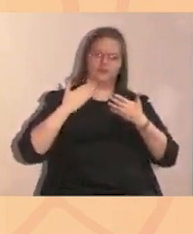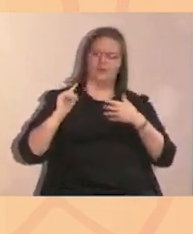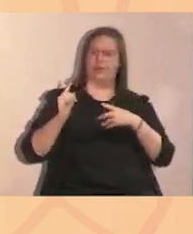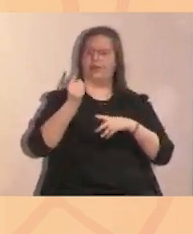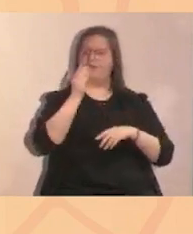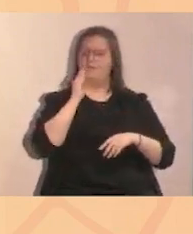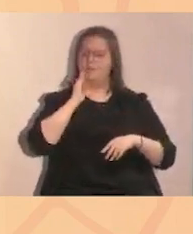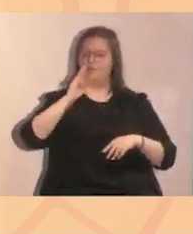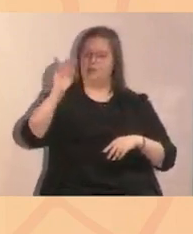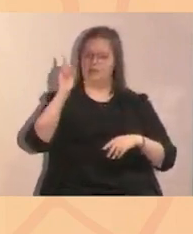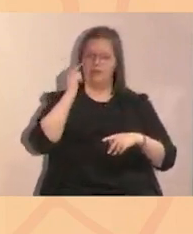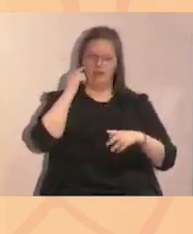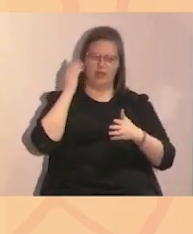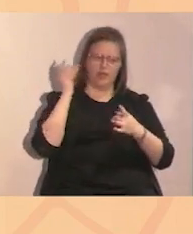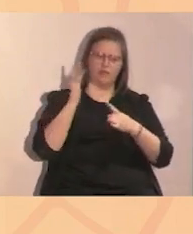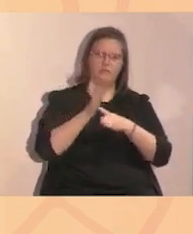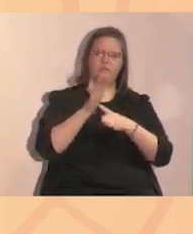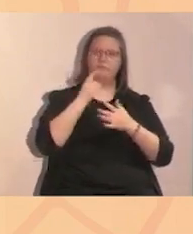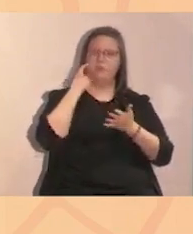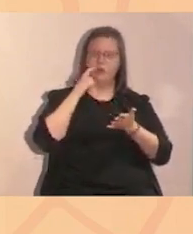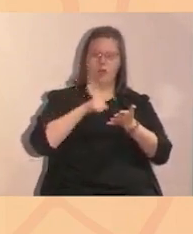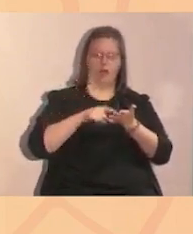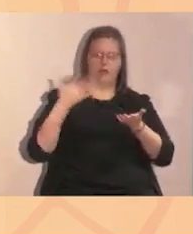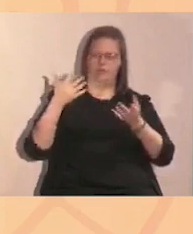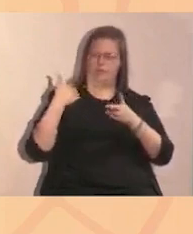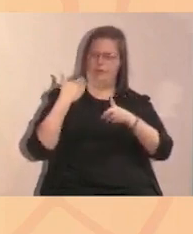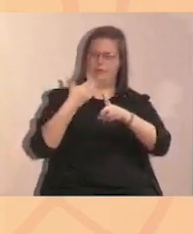I think it's really important to acknowledge where we are in this moment.